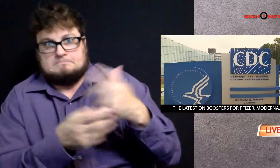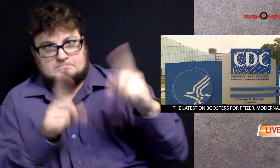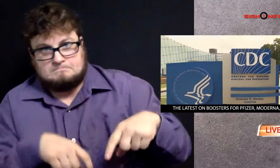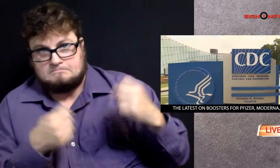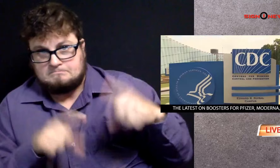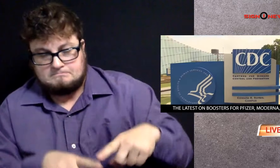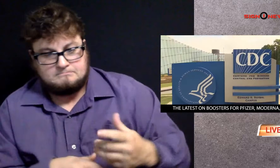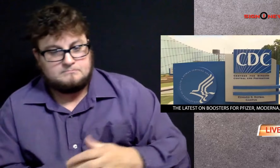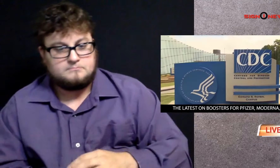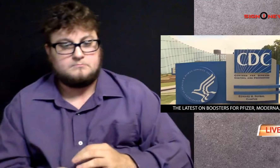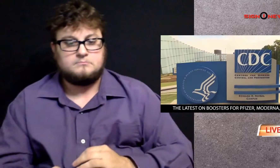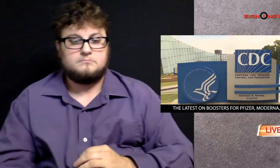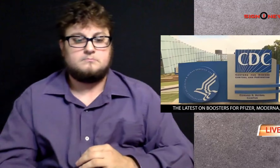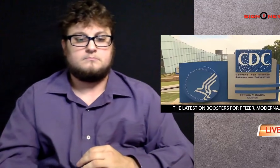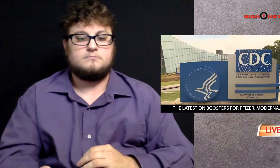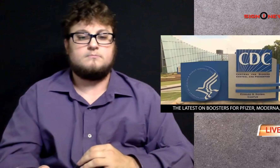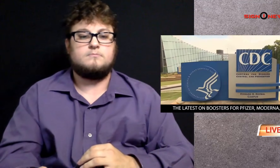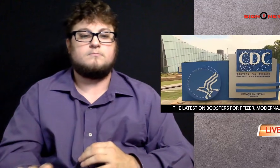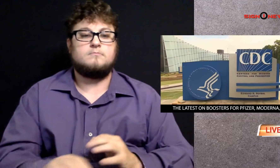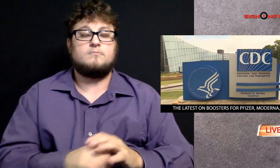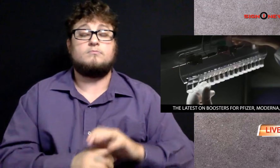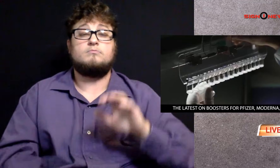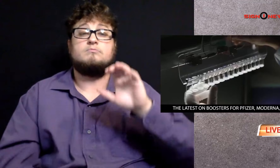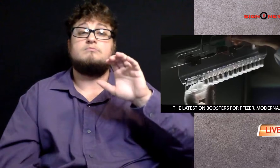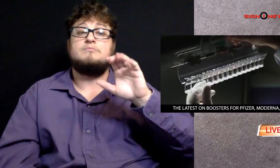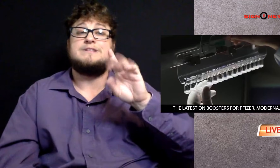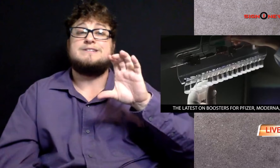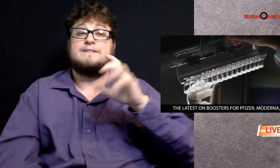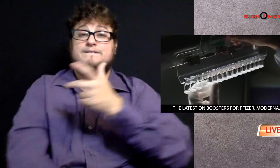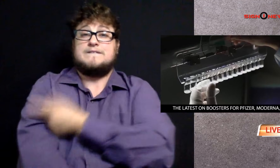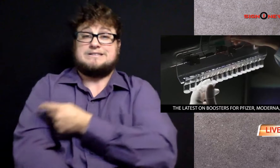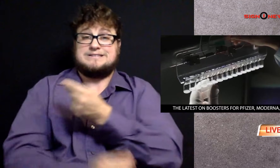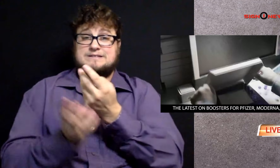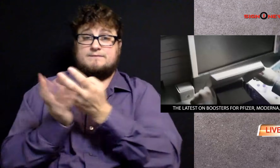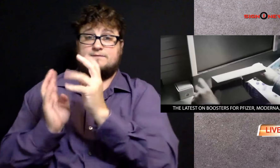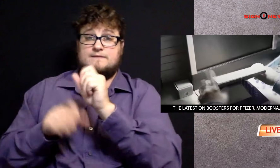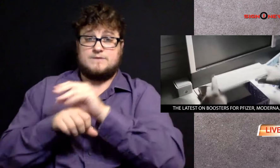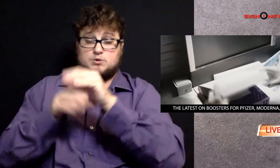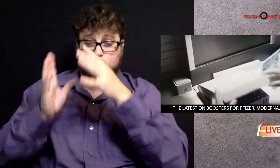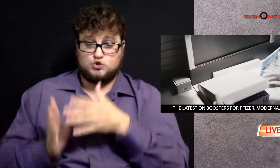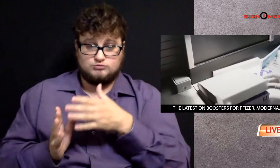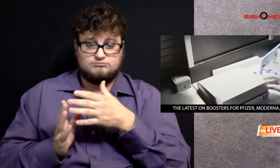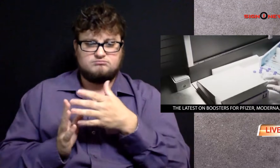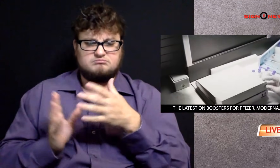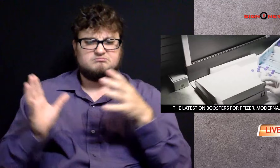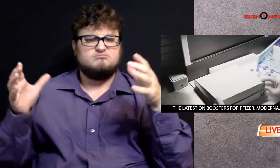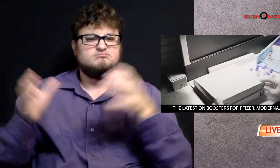which is expected to happen in the coming weeks